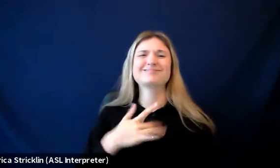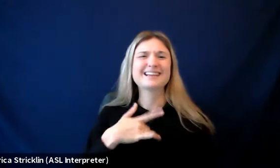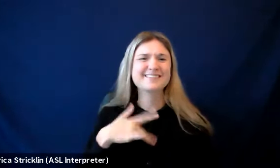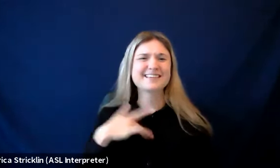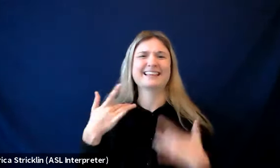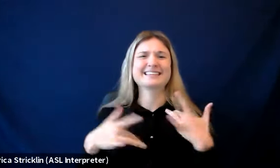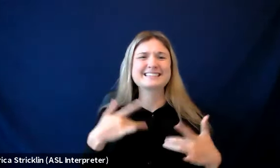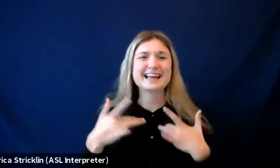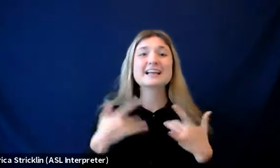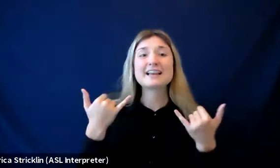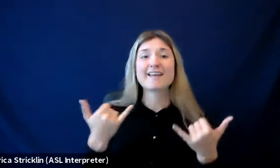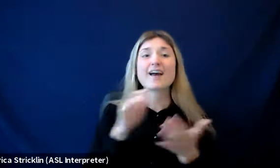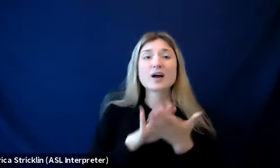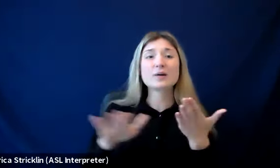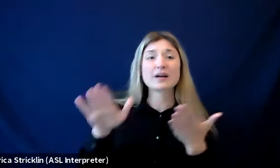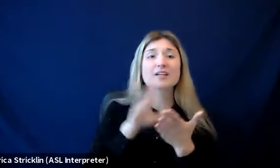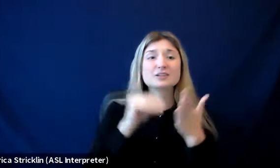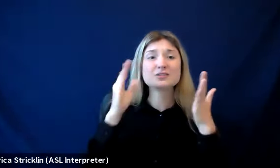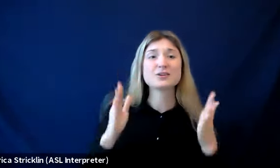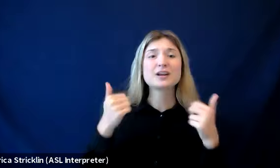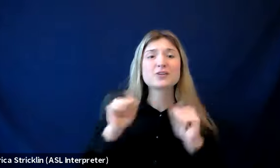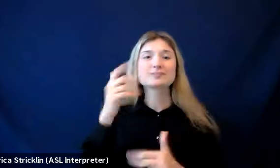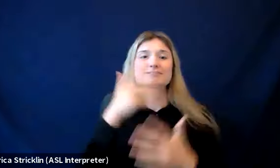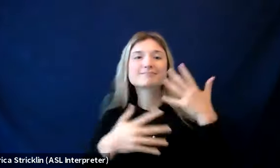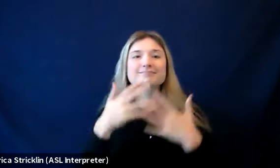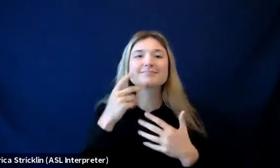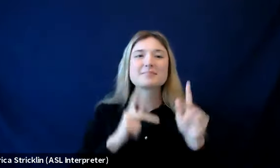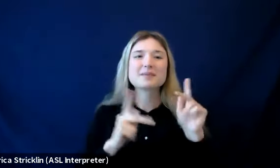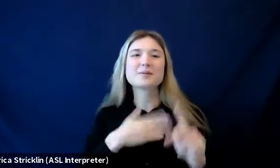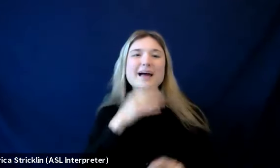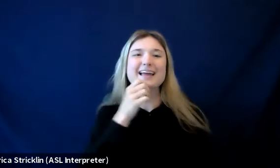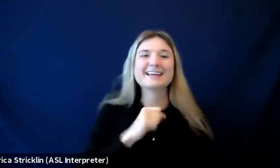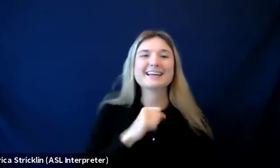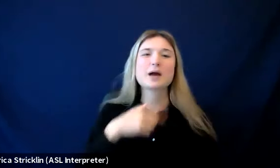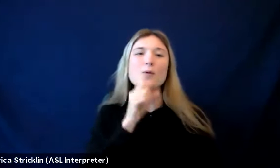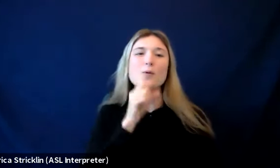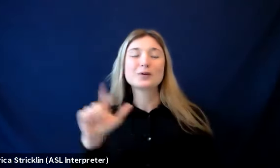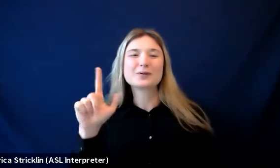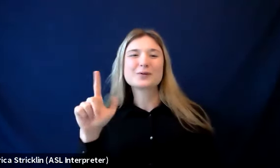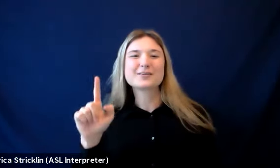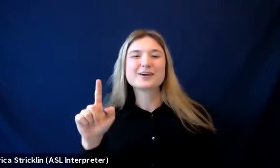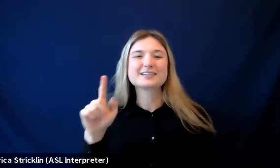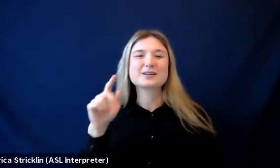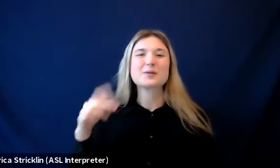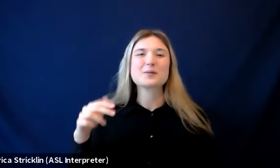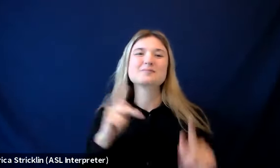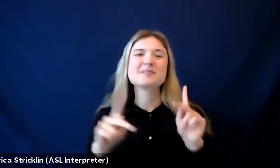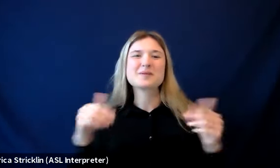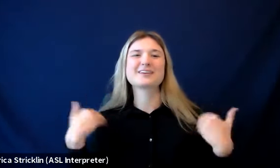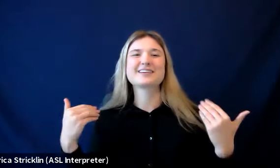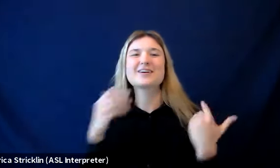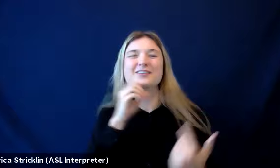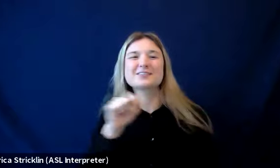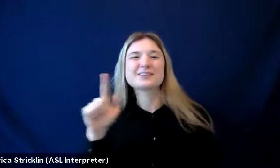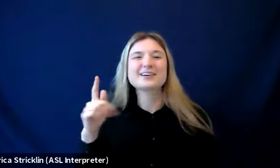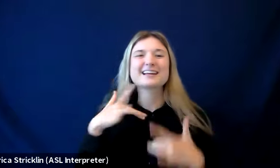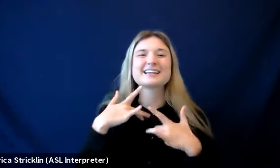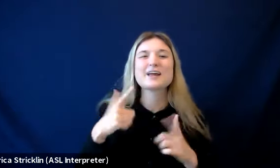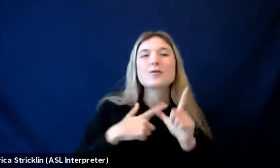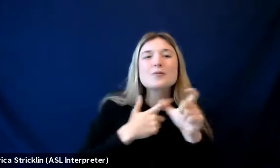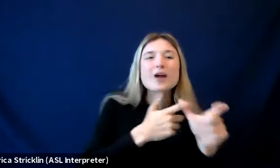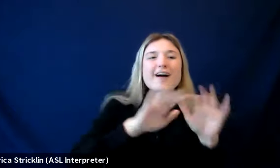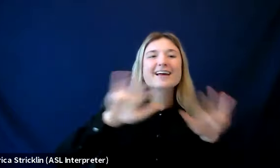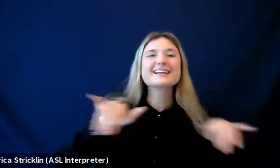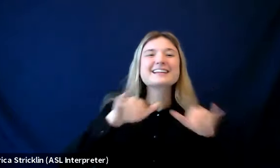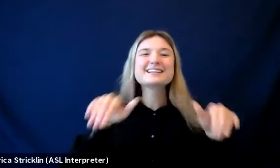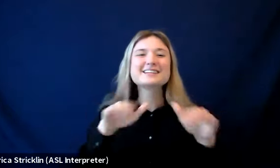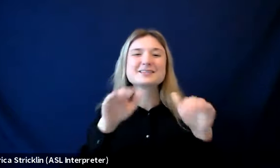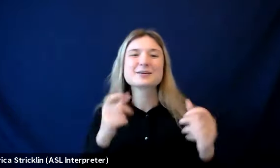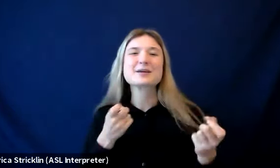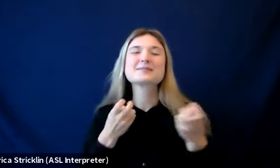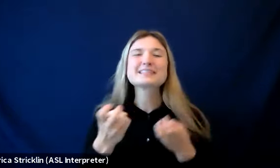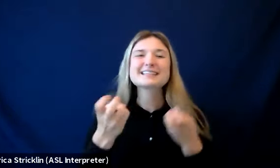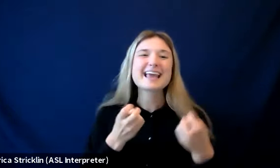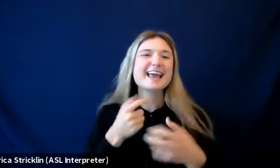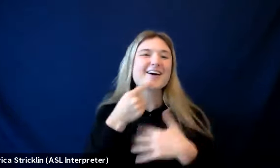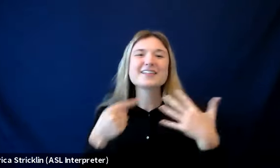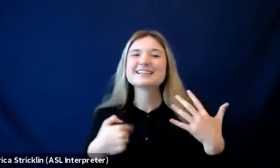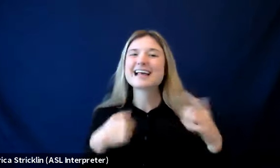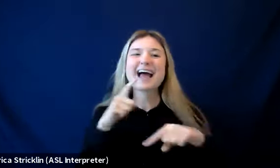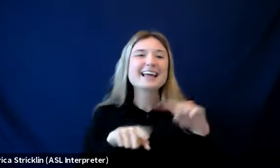Being a college student I try to hang out with you know people my age, I'm 21 And so at that young age, we're running roller skating and swimming and a lot of those things I can't physically do because I can't move that well.